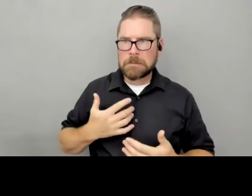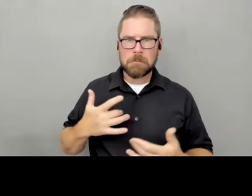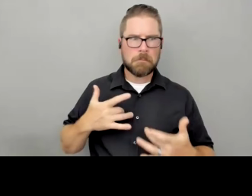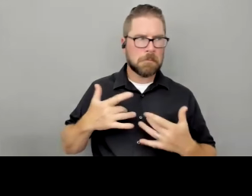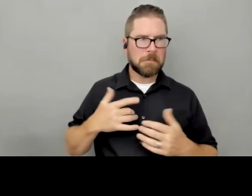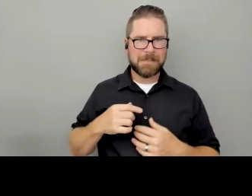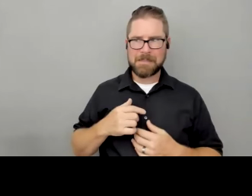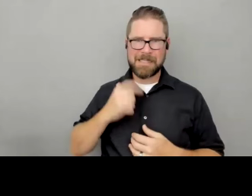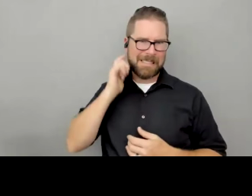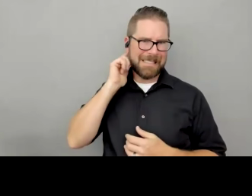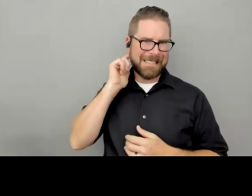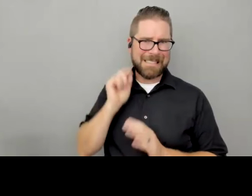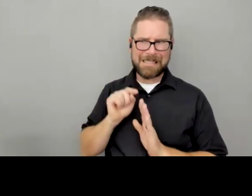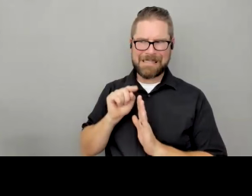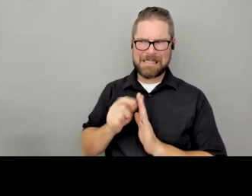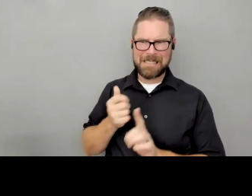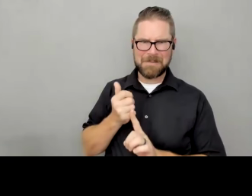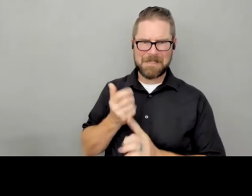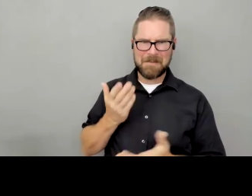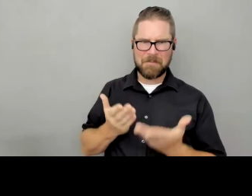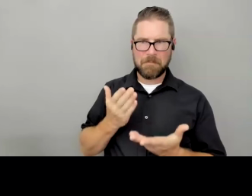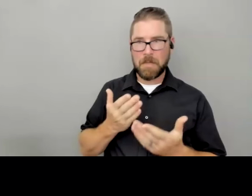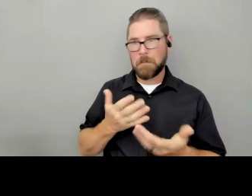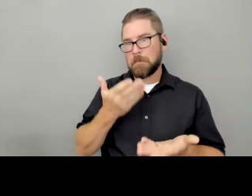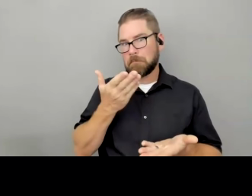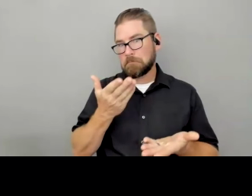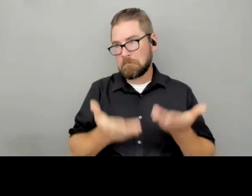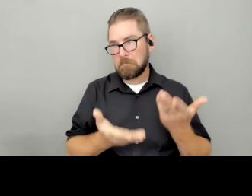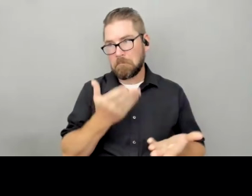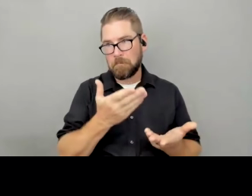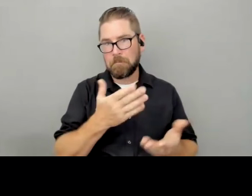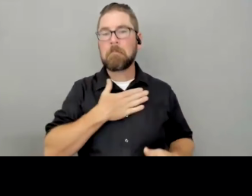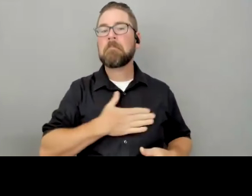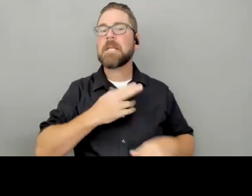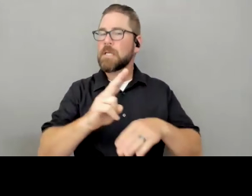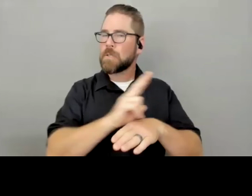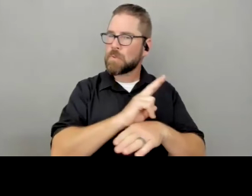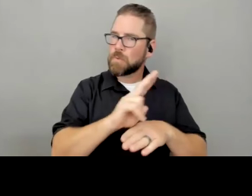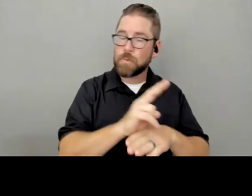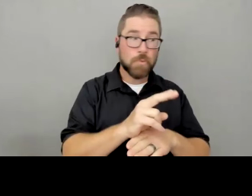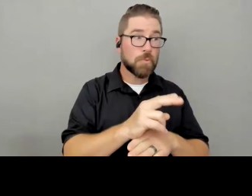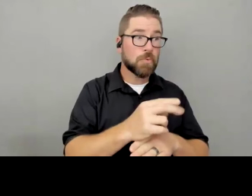Psych services more appropriate for that. But other general concerns about their well-being.